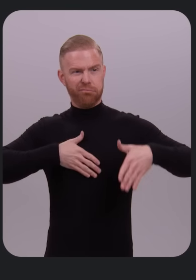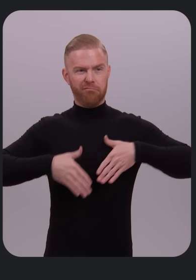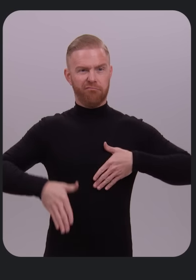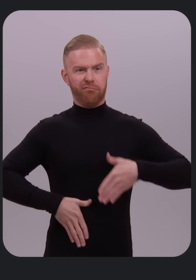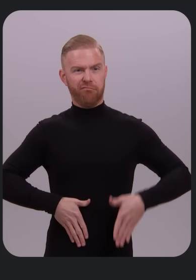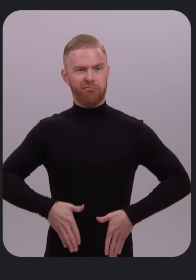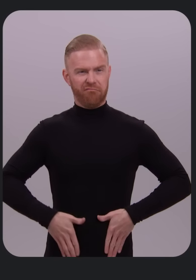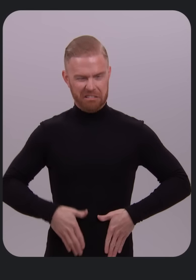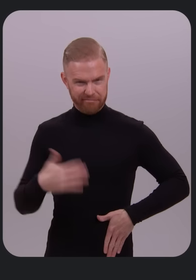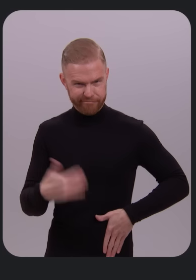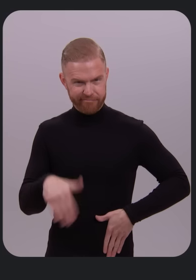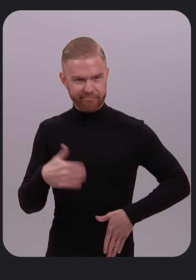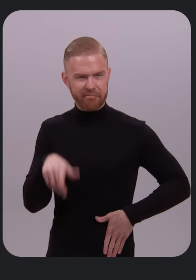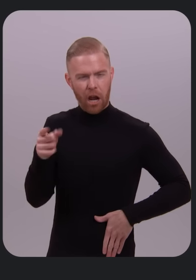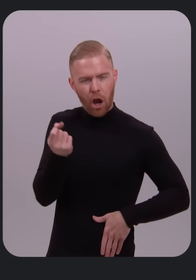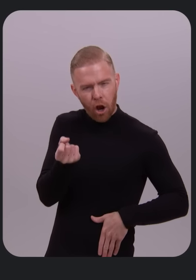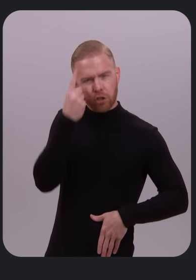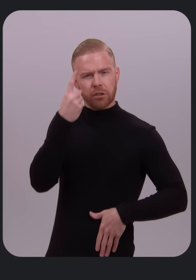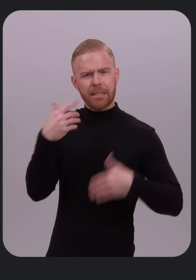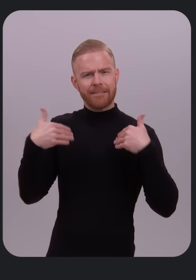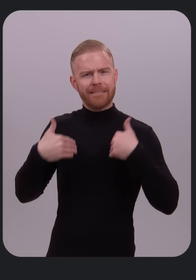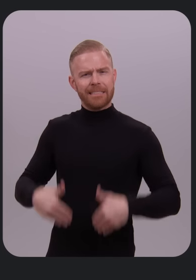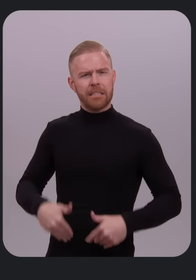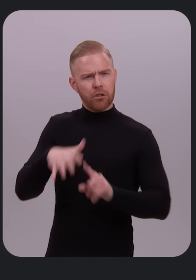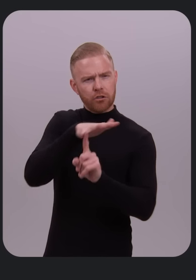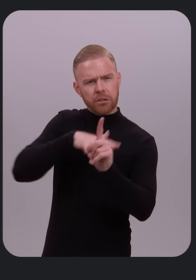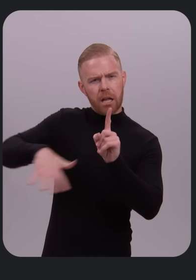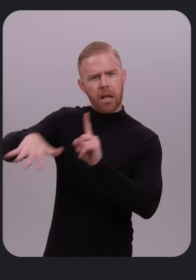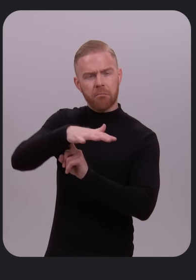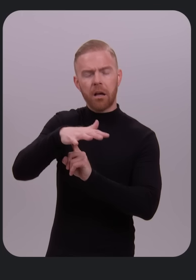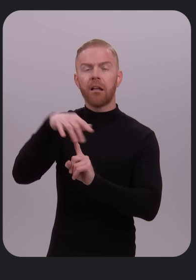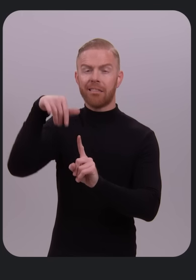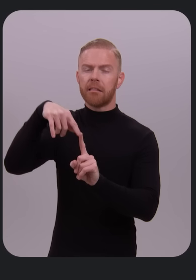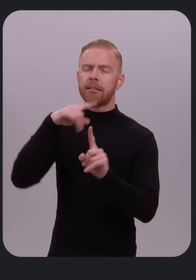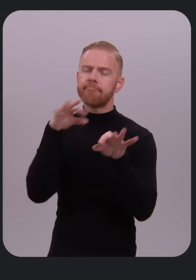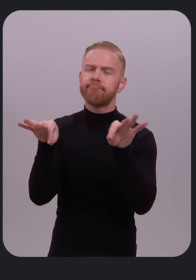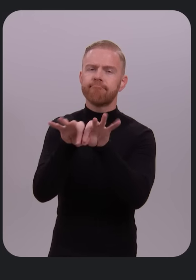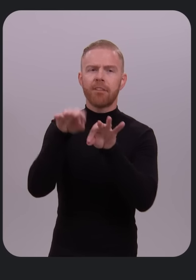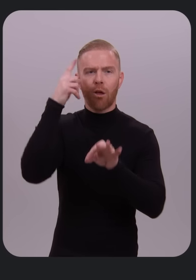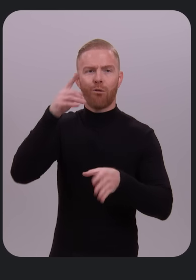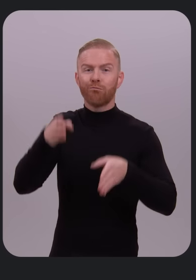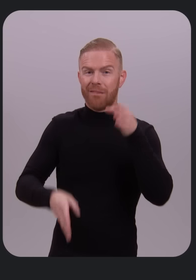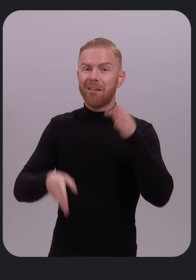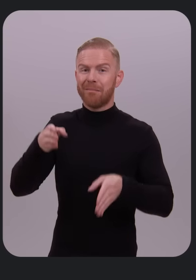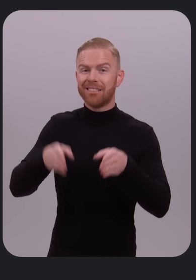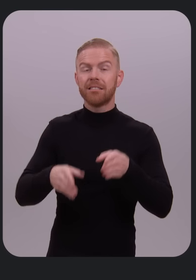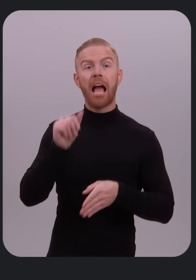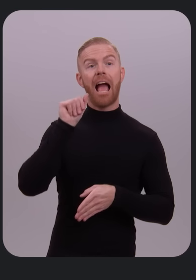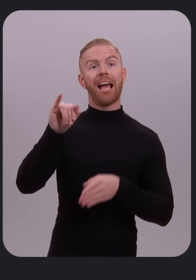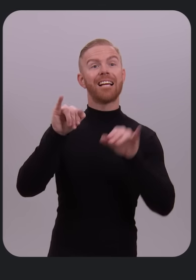Understanding the physical environment will also be critical for robotics. AI systems will need world models